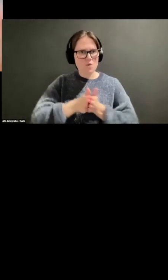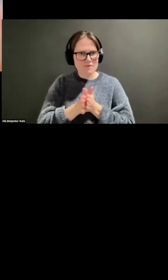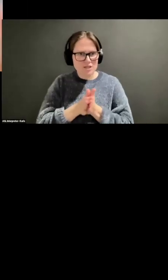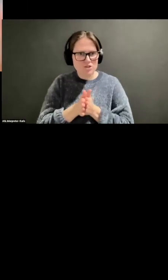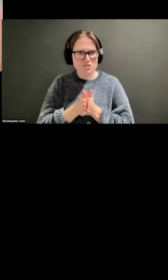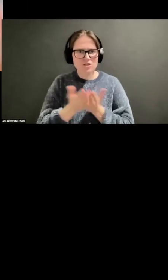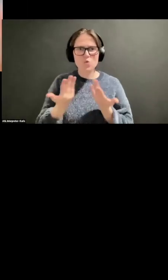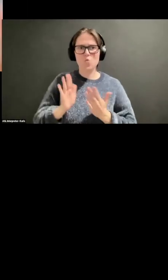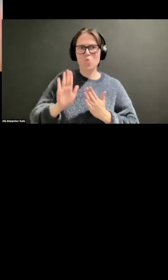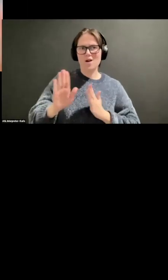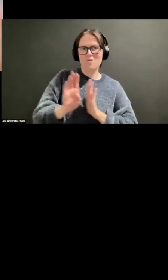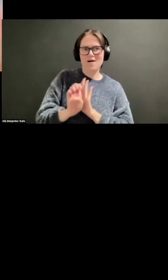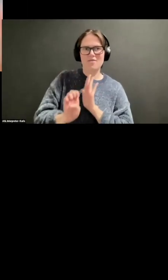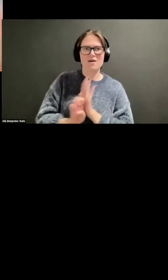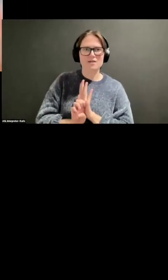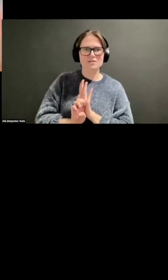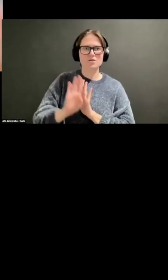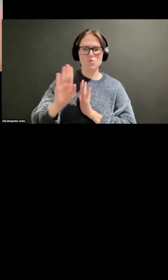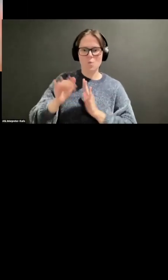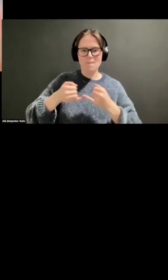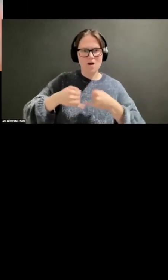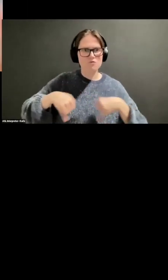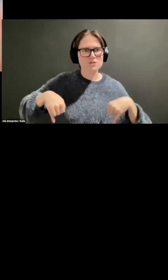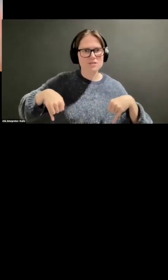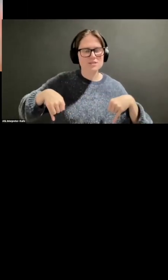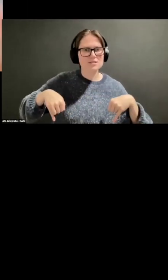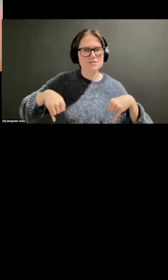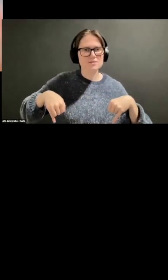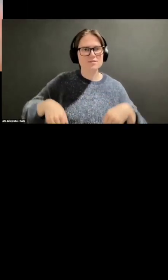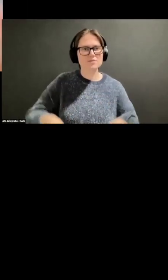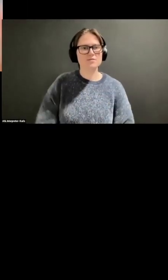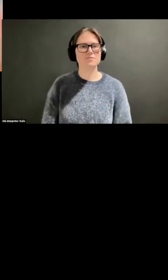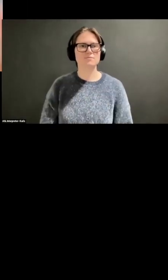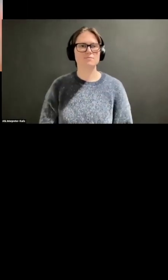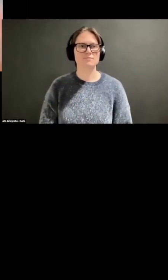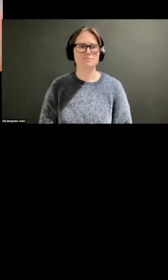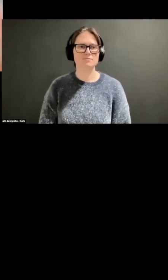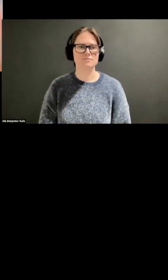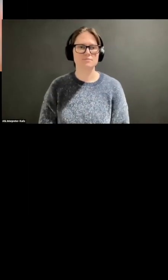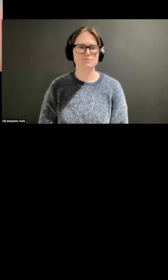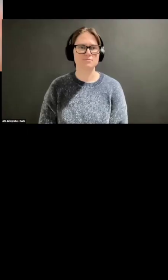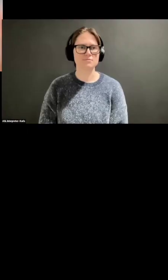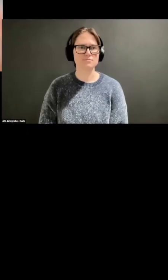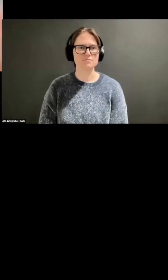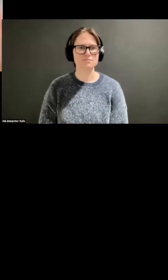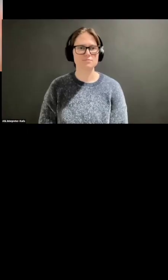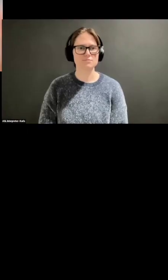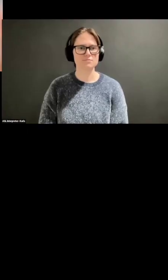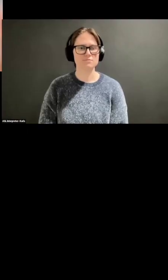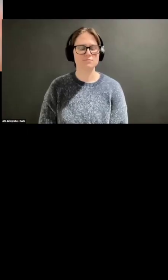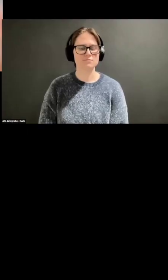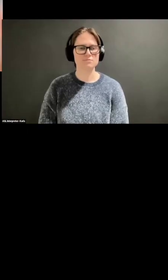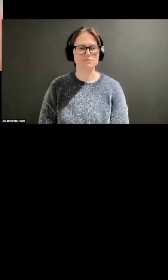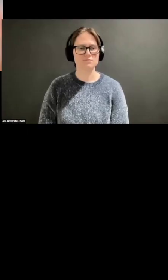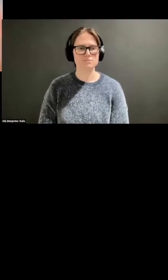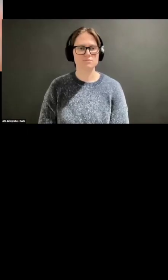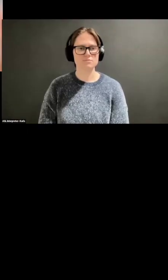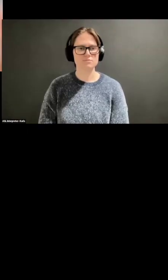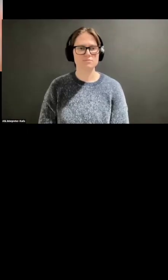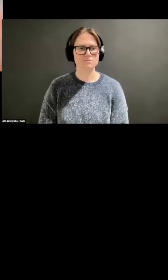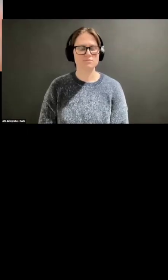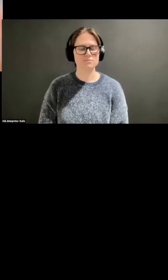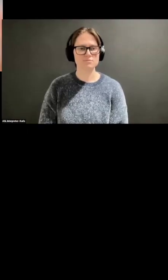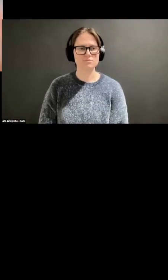what are your boundaries, because I try to practice